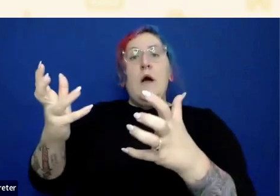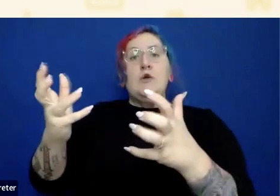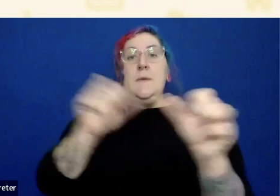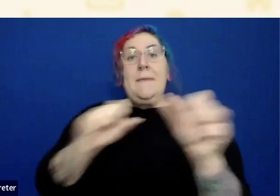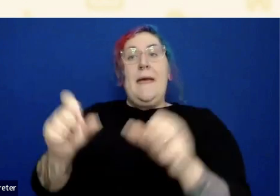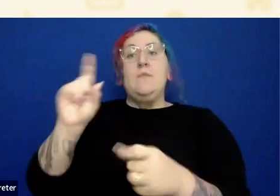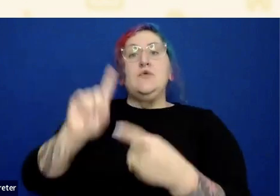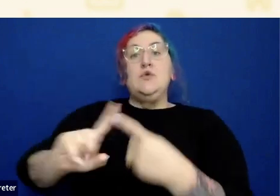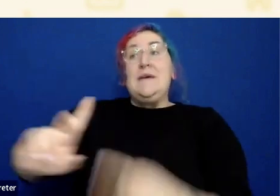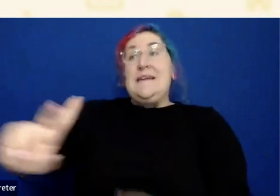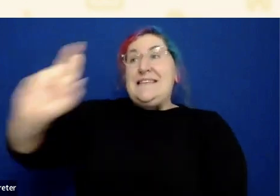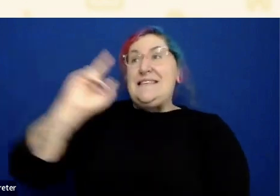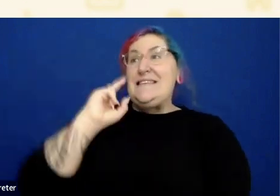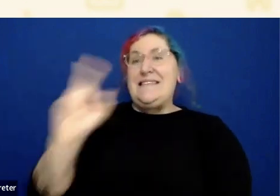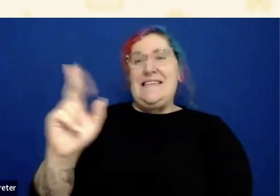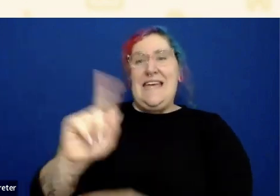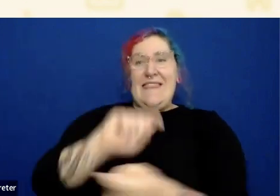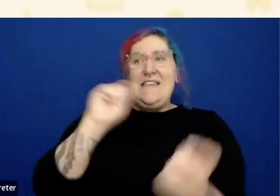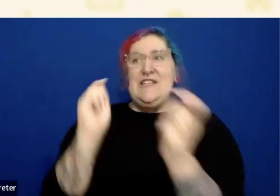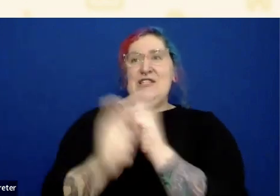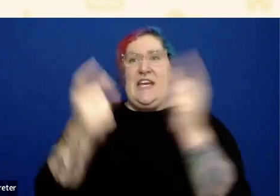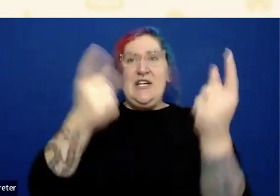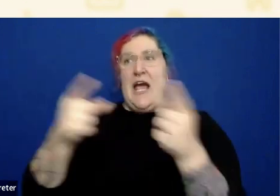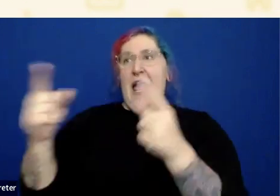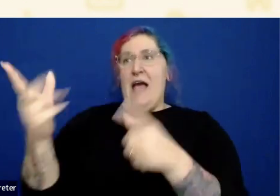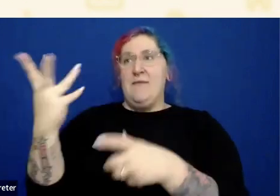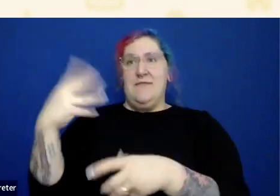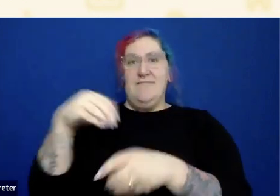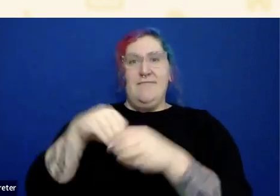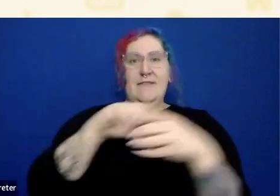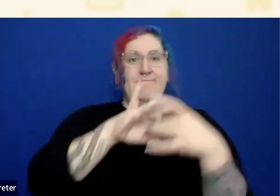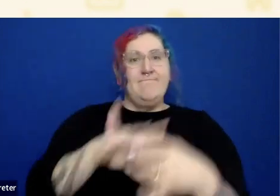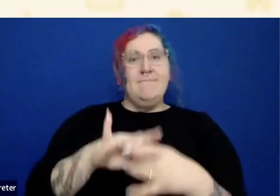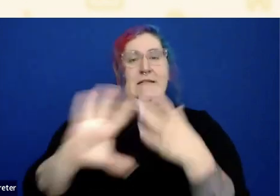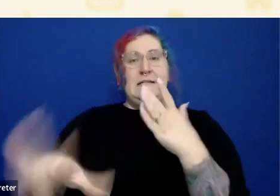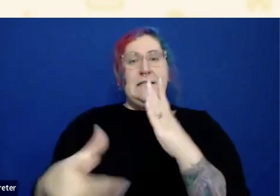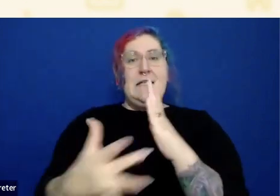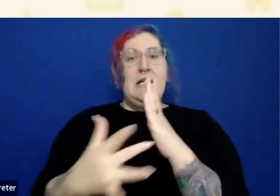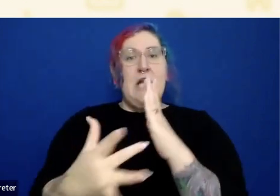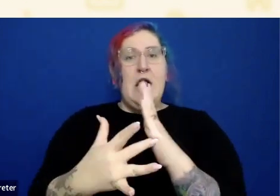How have you felt that these events have really impacted your experience with accessibility on the web? Right.